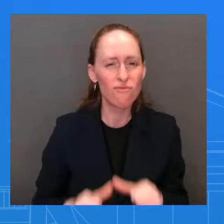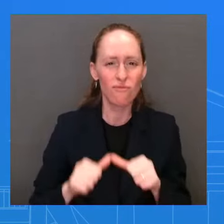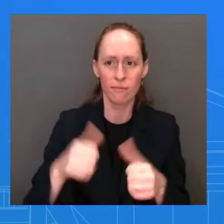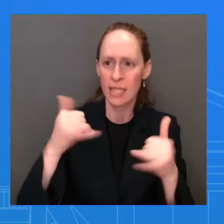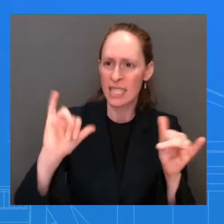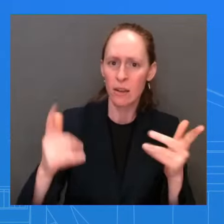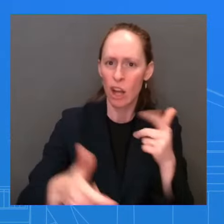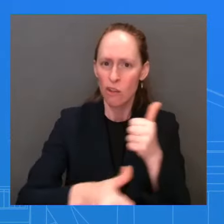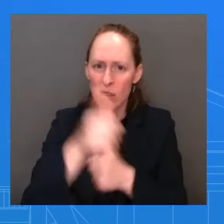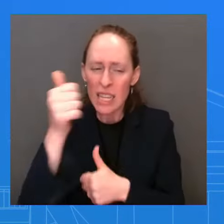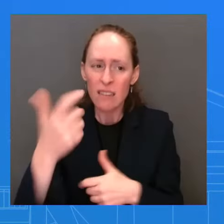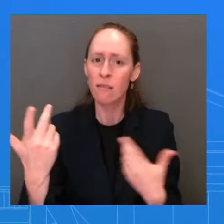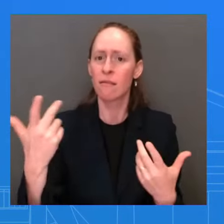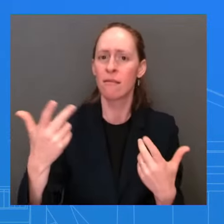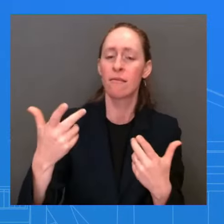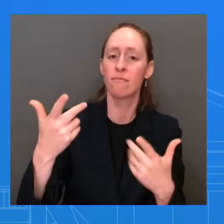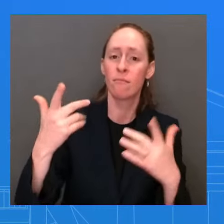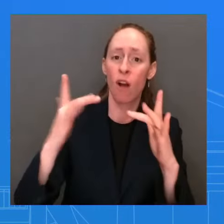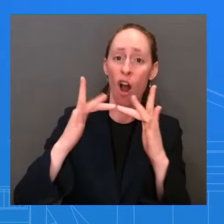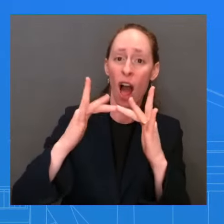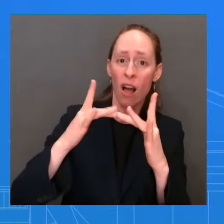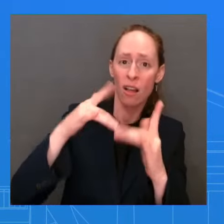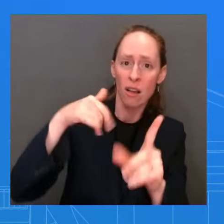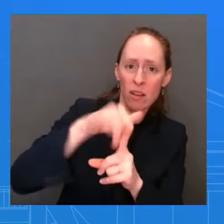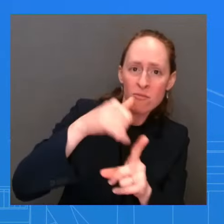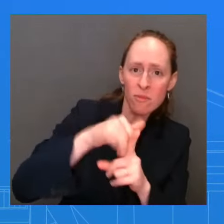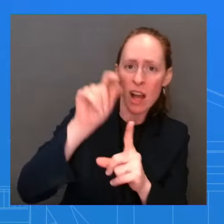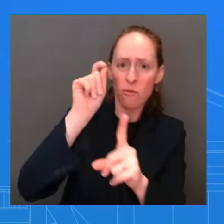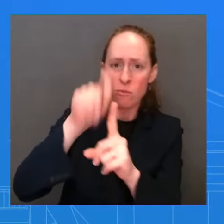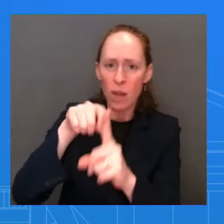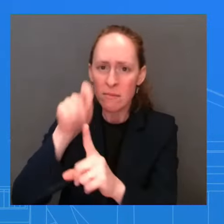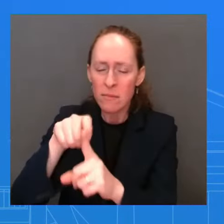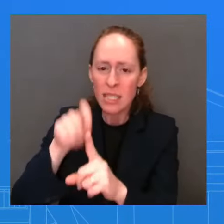to actual physical violence -- astonishing, backward,